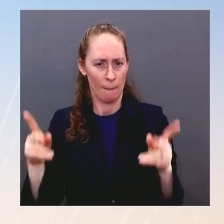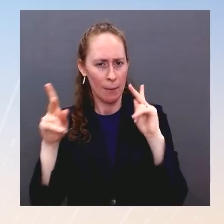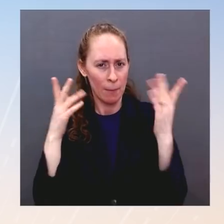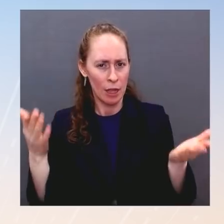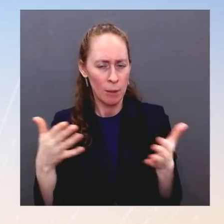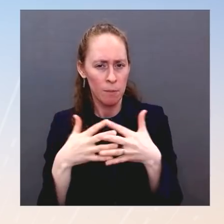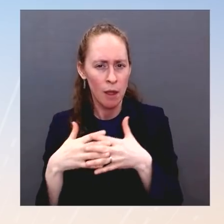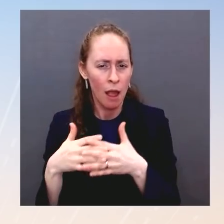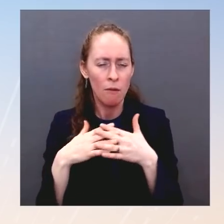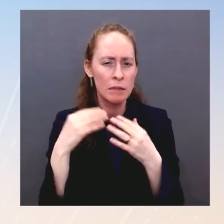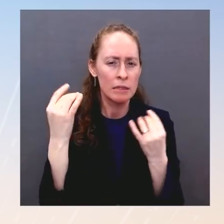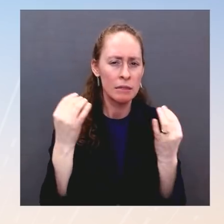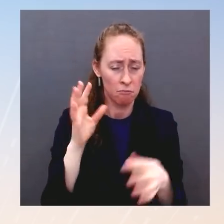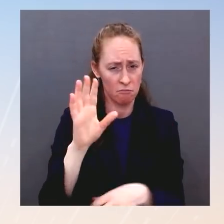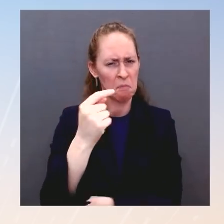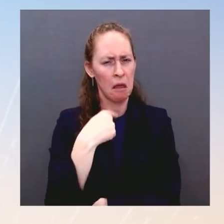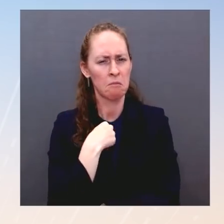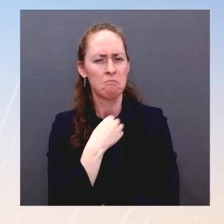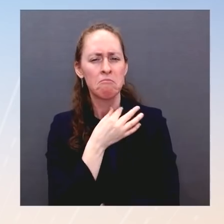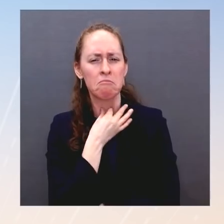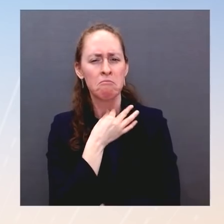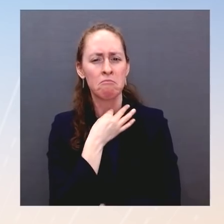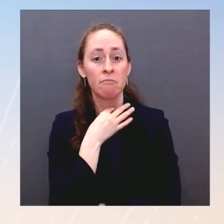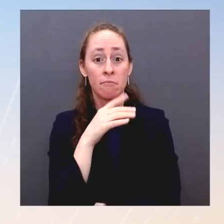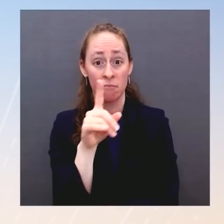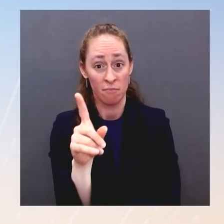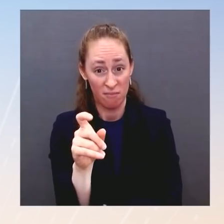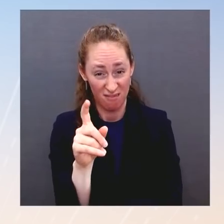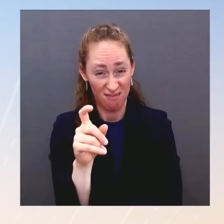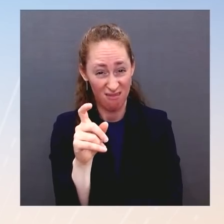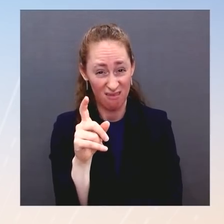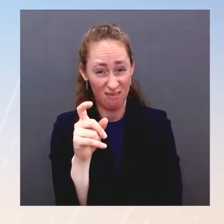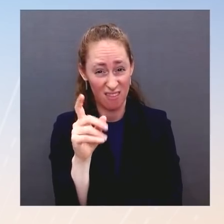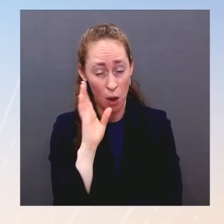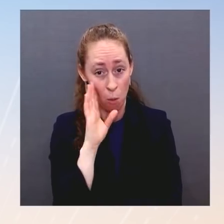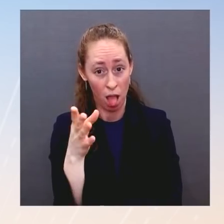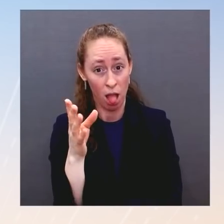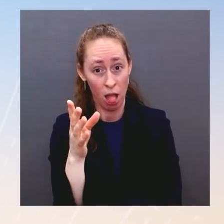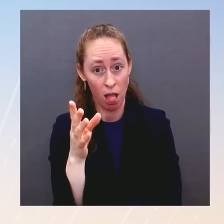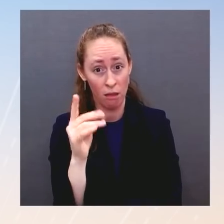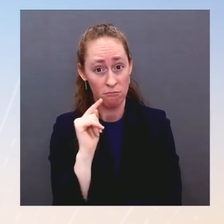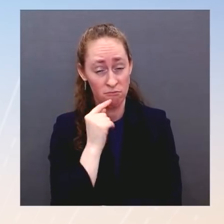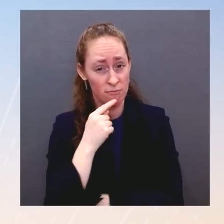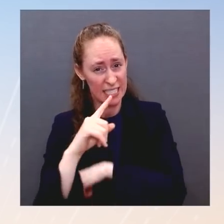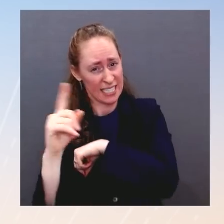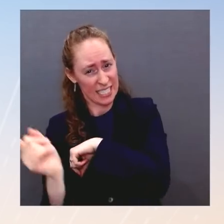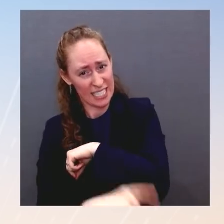The Press: Yeah. Ener- is the energy sector at some level on the table as Putin gets even more aggressive?